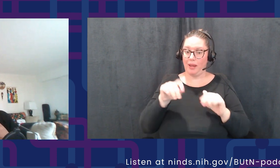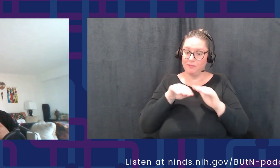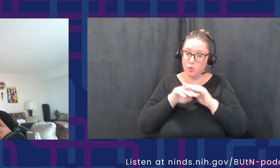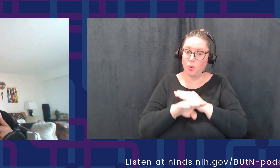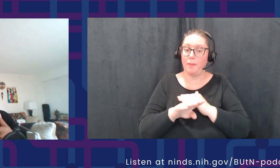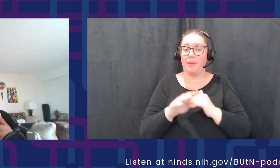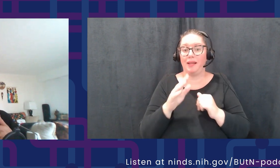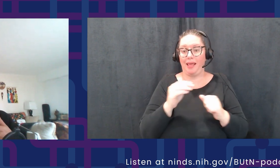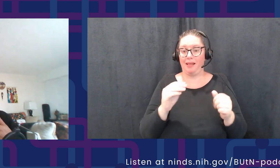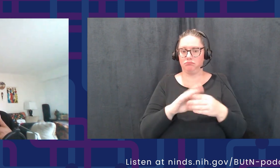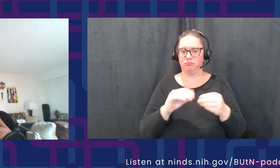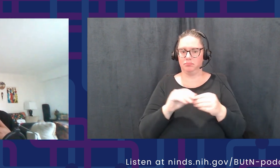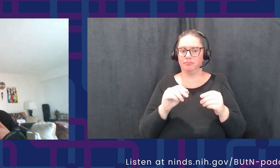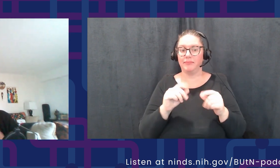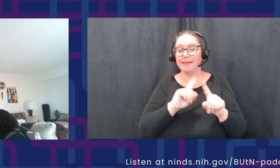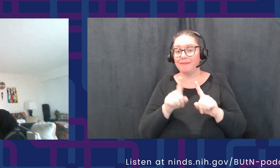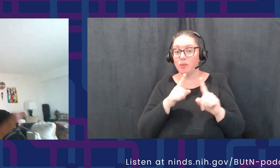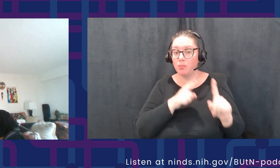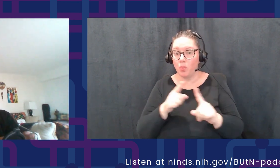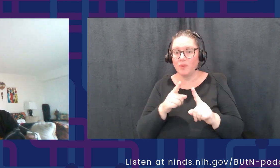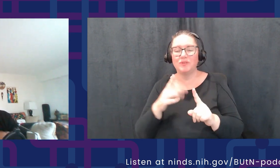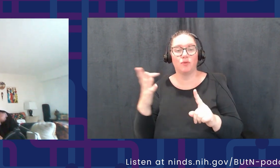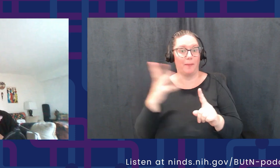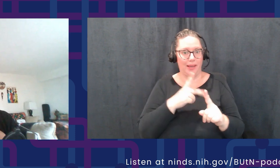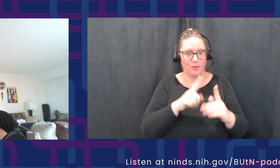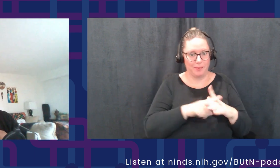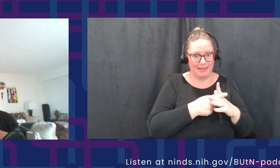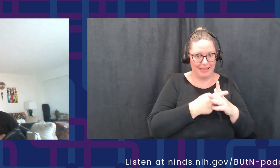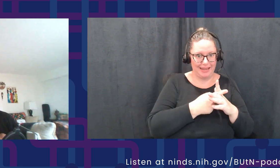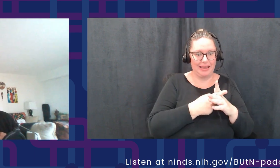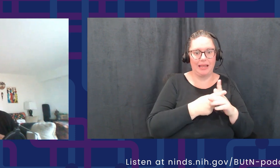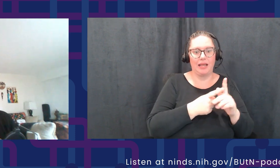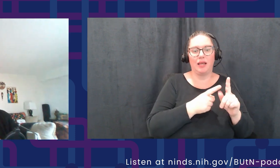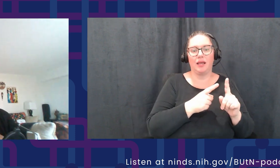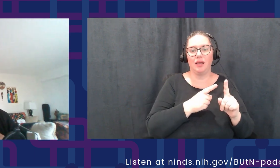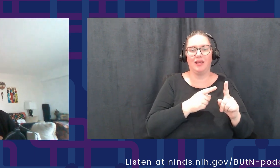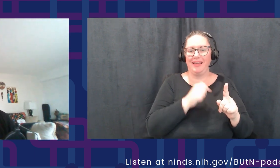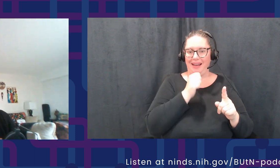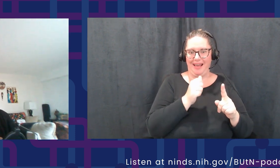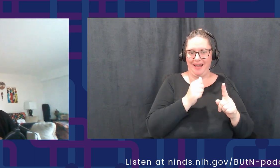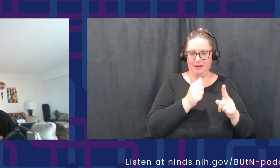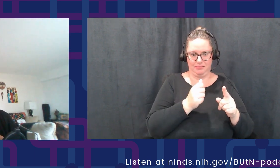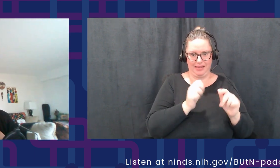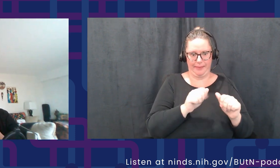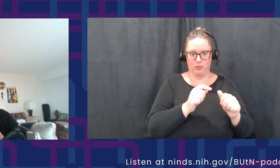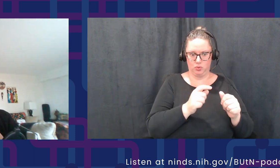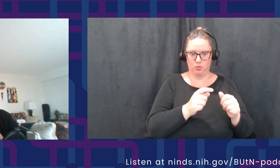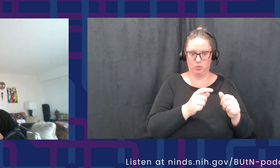telling that story at different points. Maybe you have to go back to the beginning, kind of start over. You didn't get to tell the whole end.